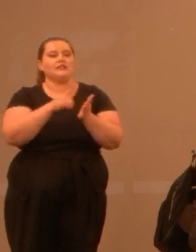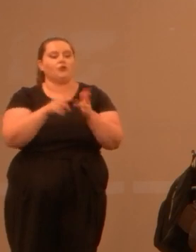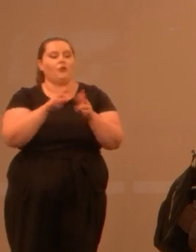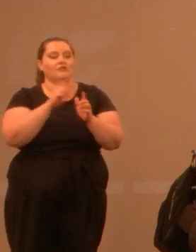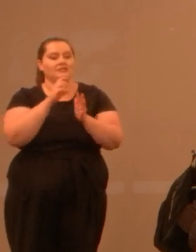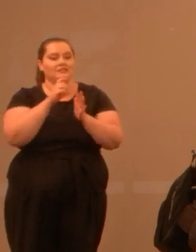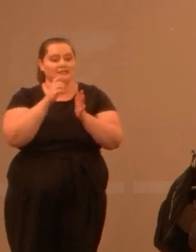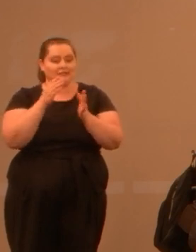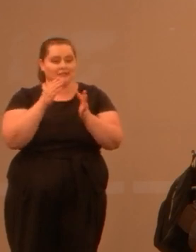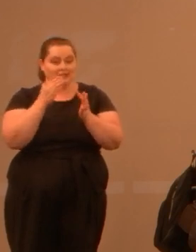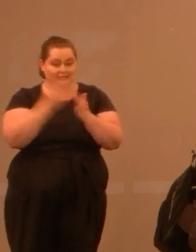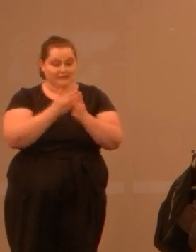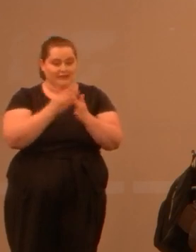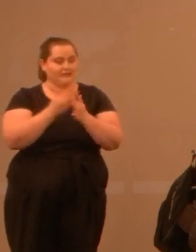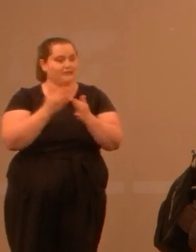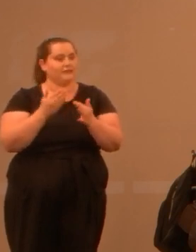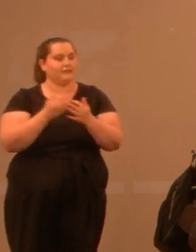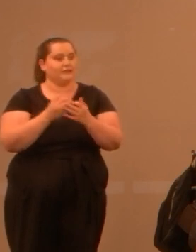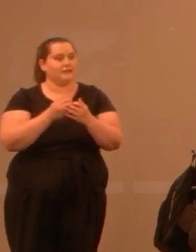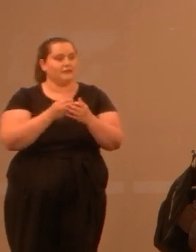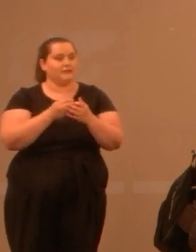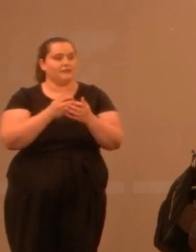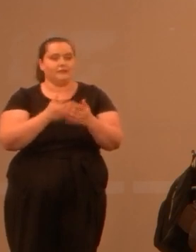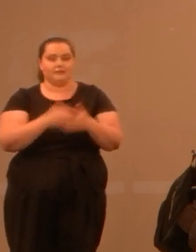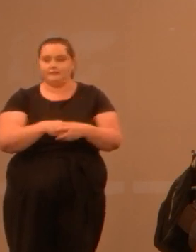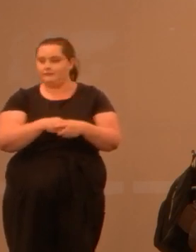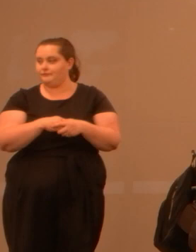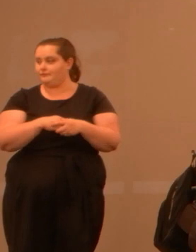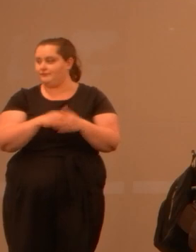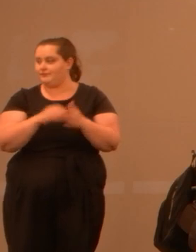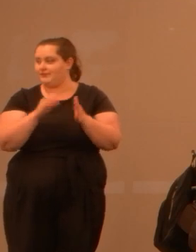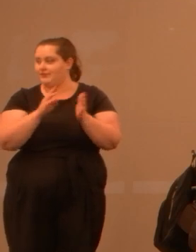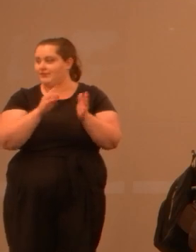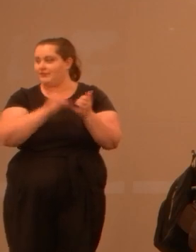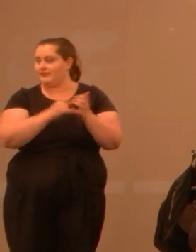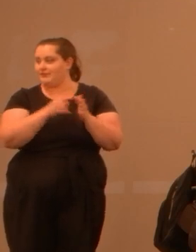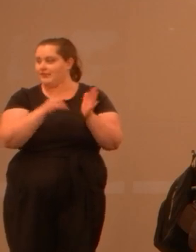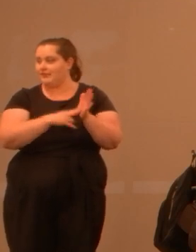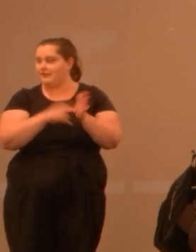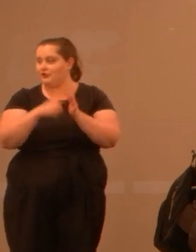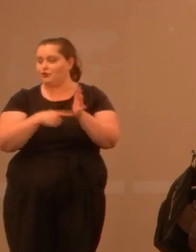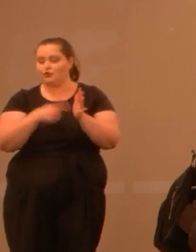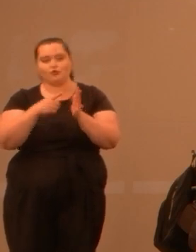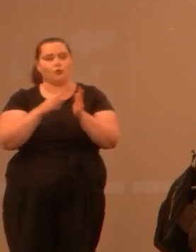Steele-John Senator for Western Australia, all of tonight's finalists, sponsors and